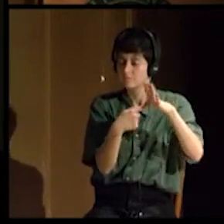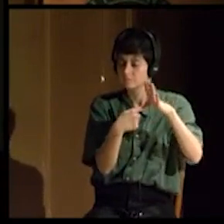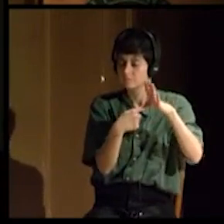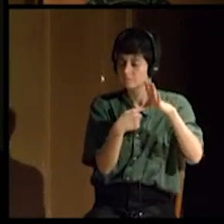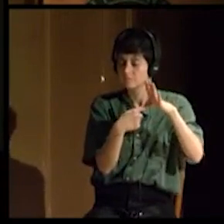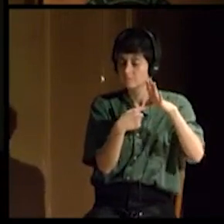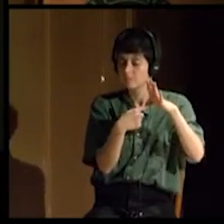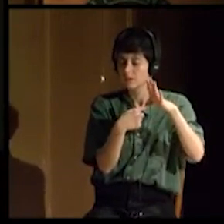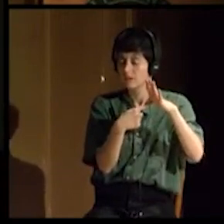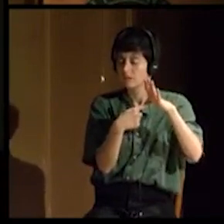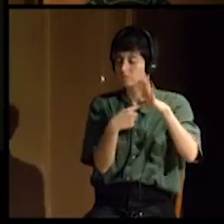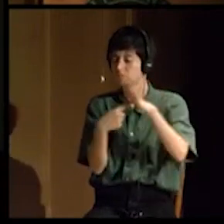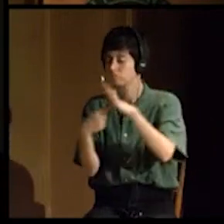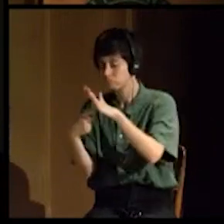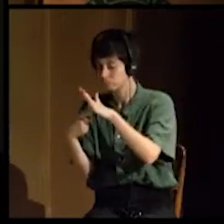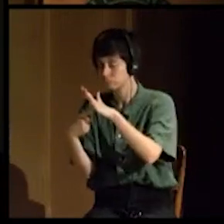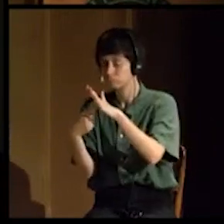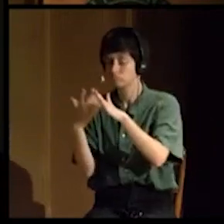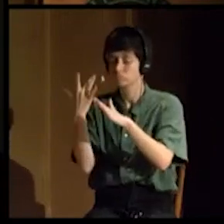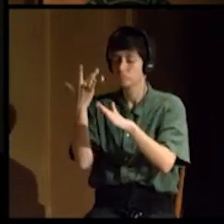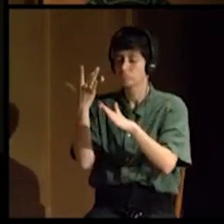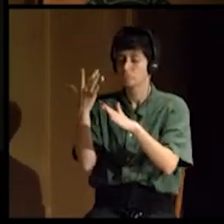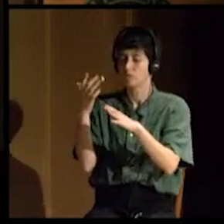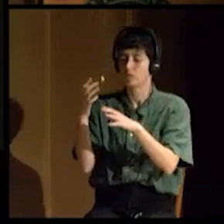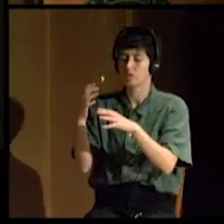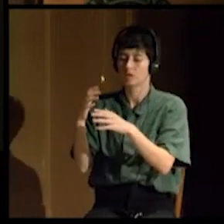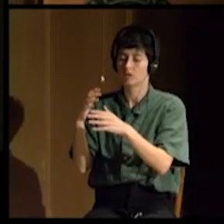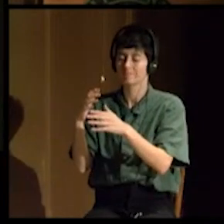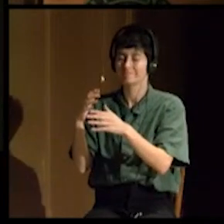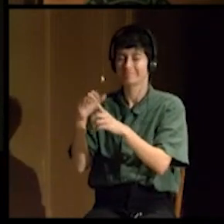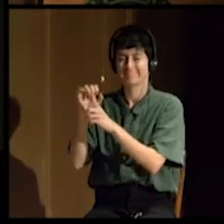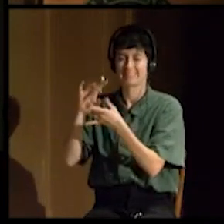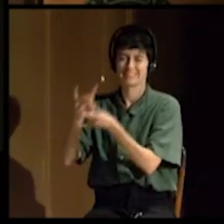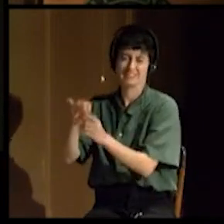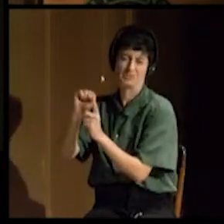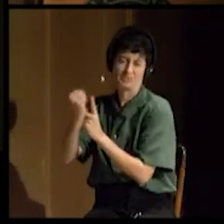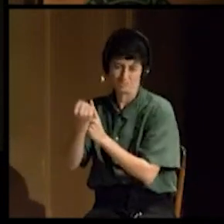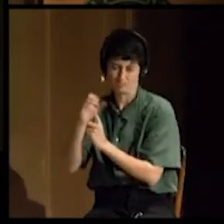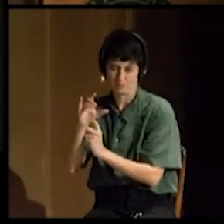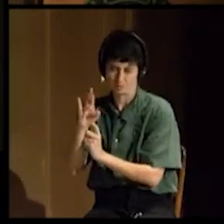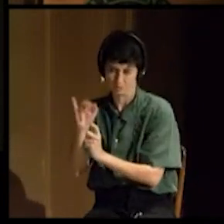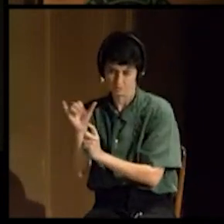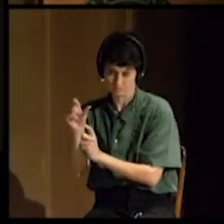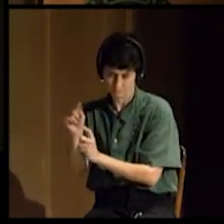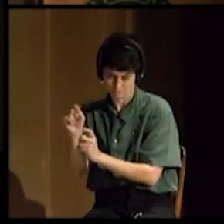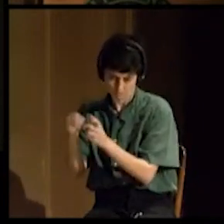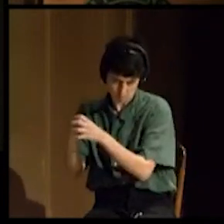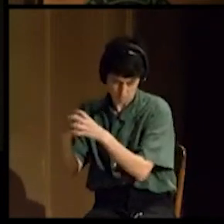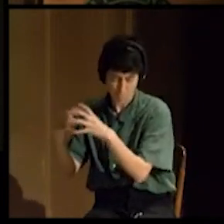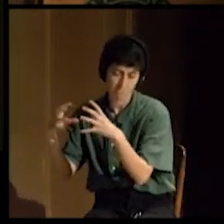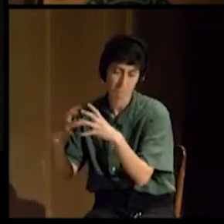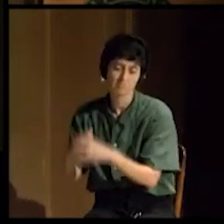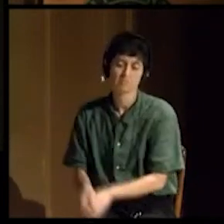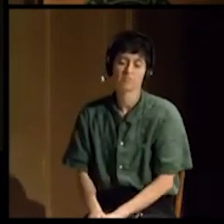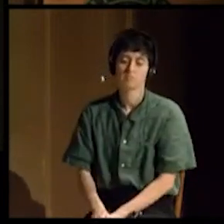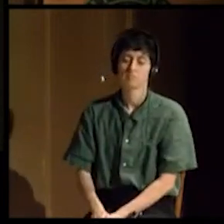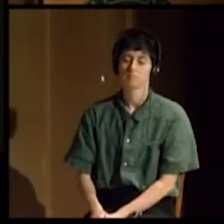what will happen was there'd be extensive crystallization. If your, your melt begins above the liquidous where there's no nucleation sites,